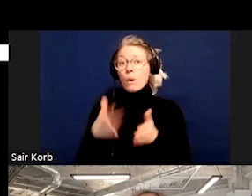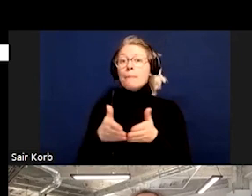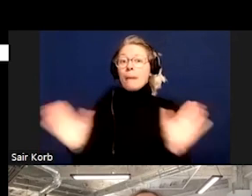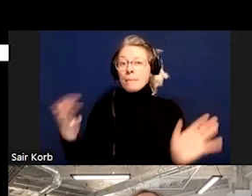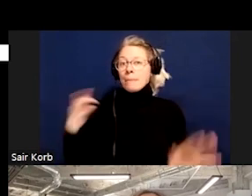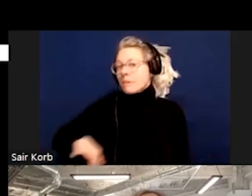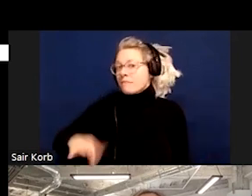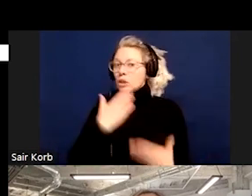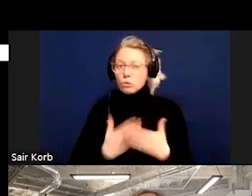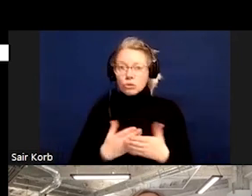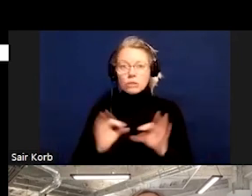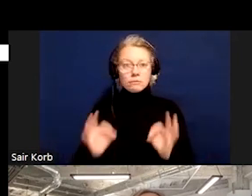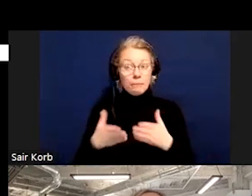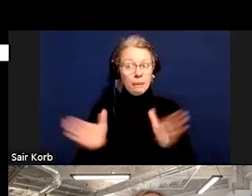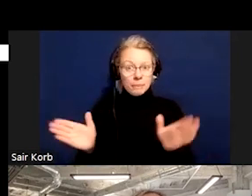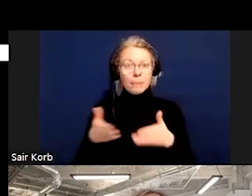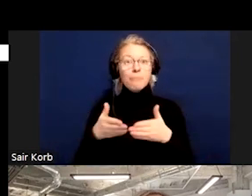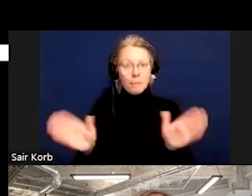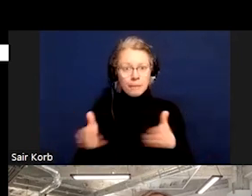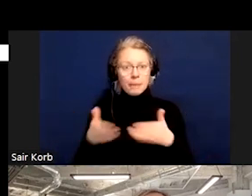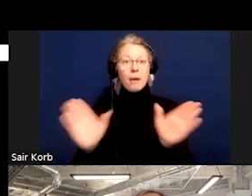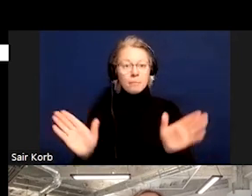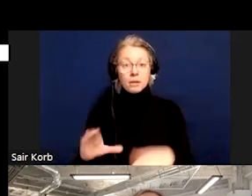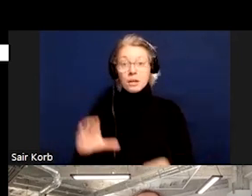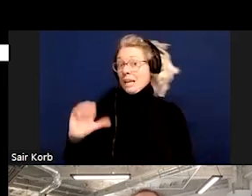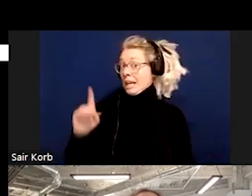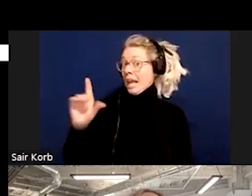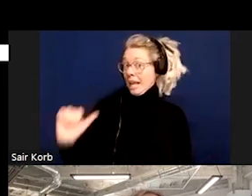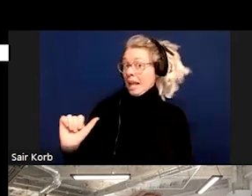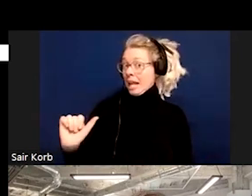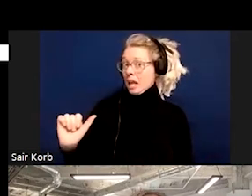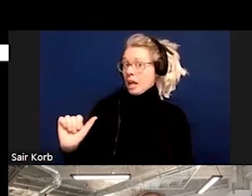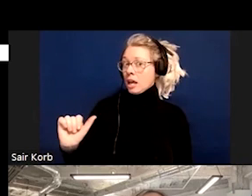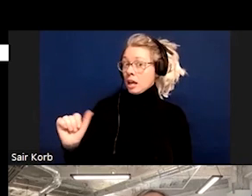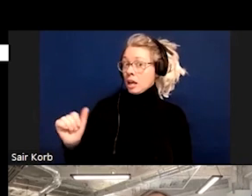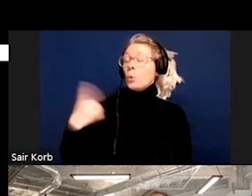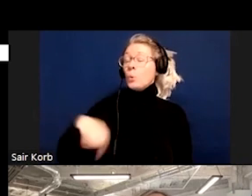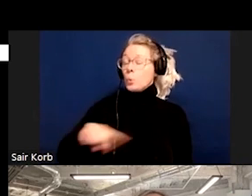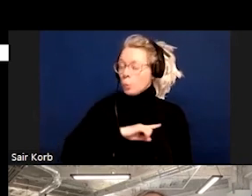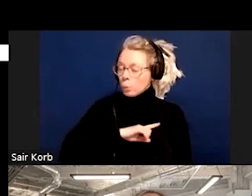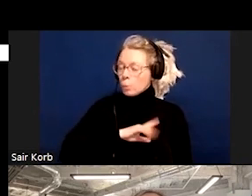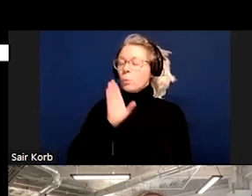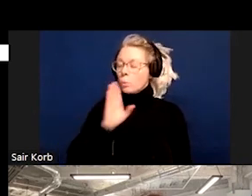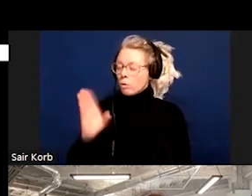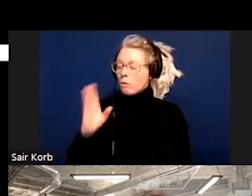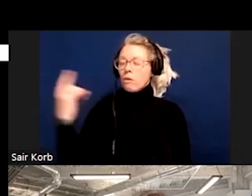benefit. And as far as the work of CADA is concerned, it will always include artists